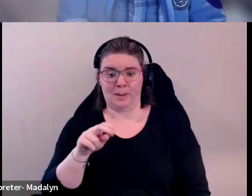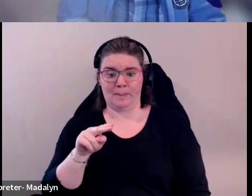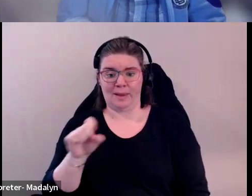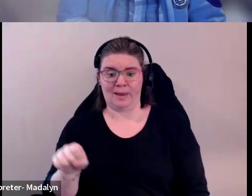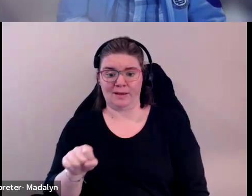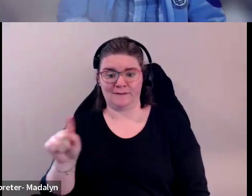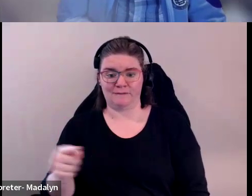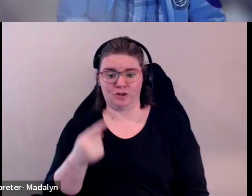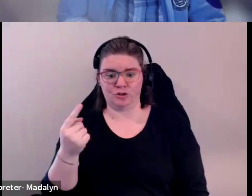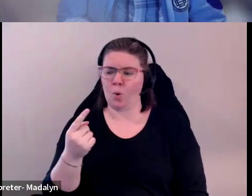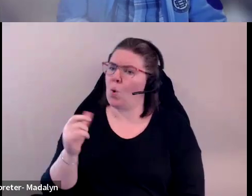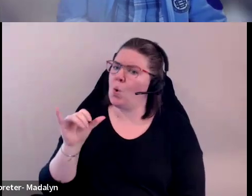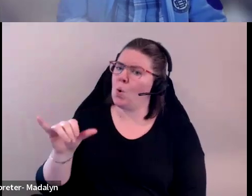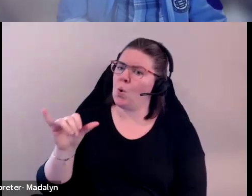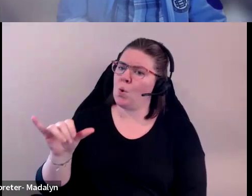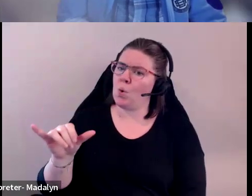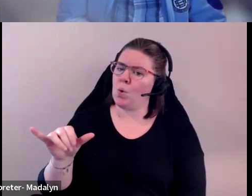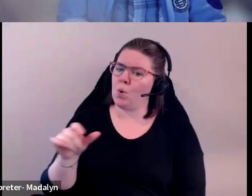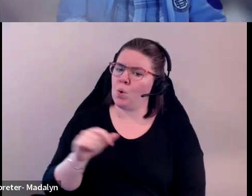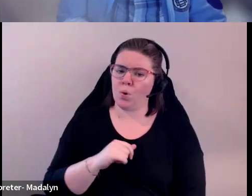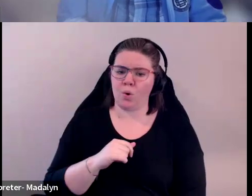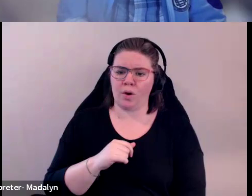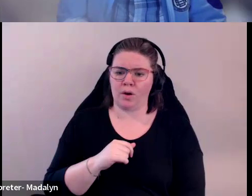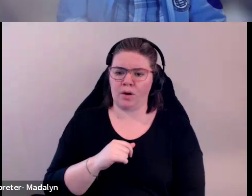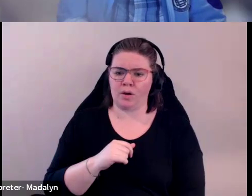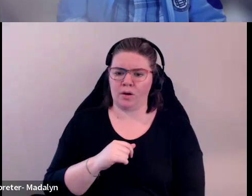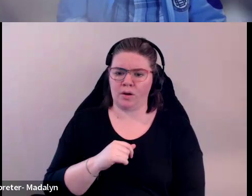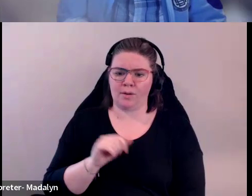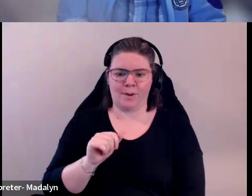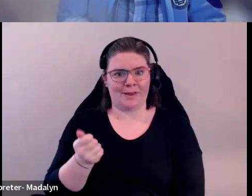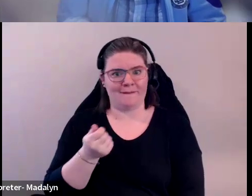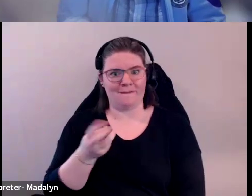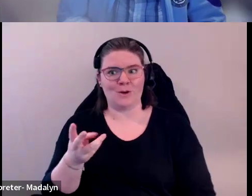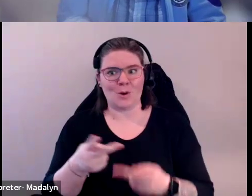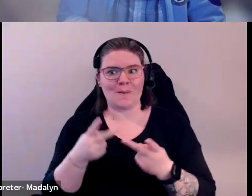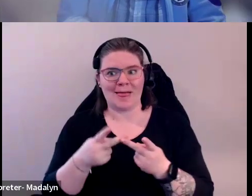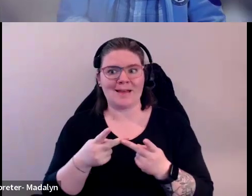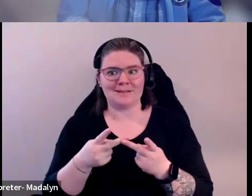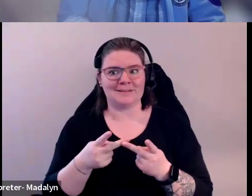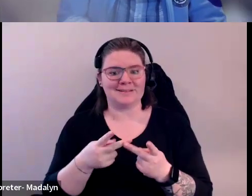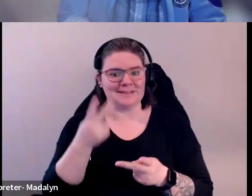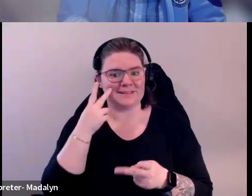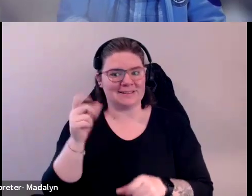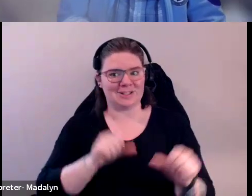Don Posh: Oh, okay. The new. Tom Olin: We have 2 places that we could have met. Don Posh: And yeah.